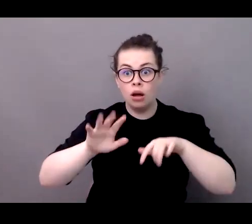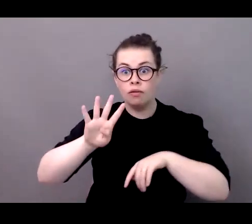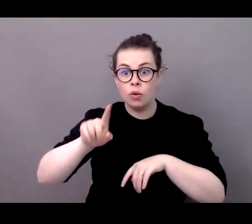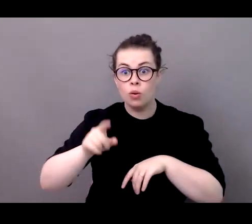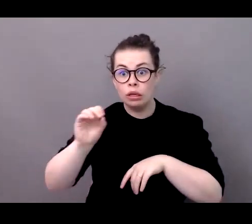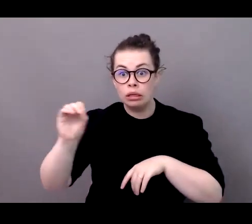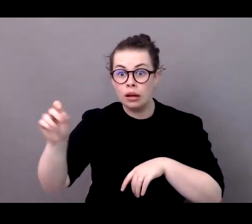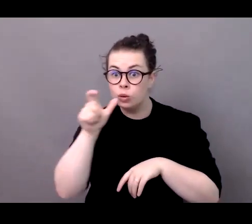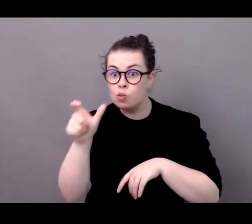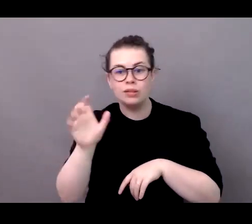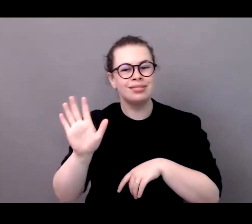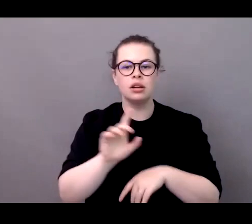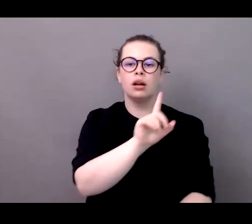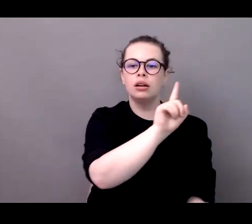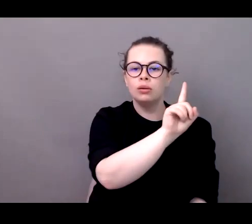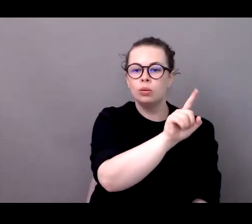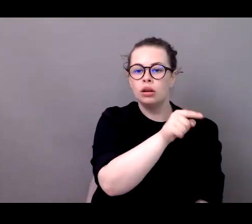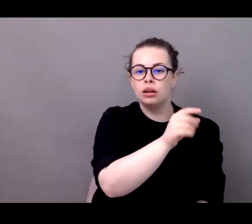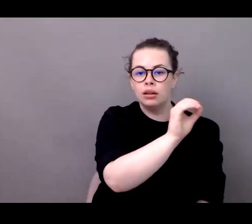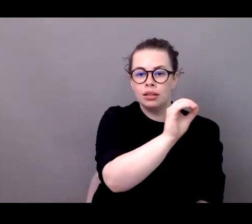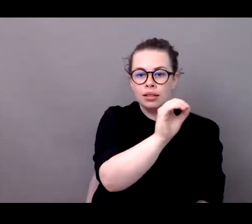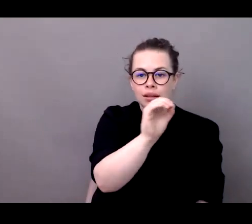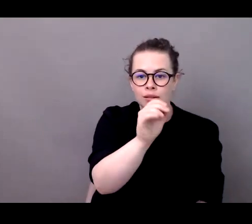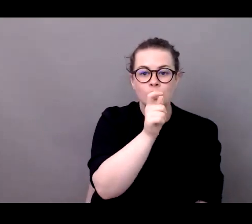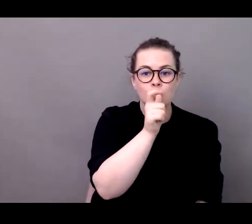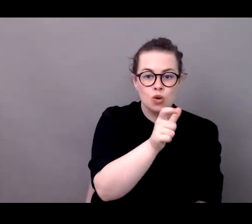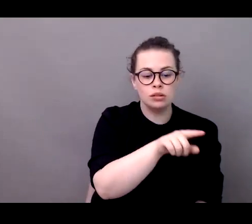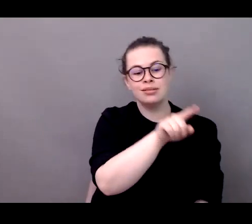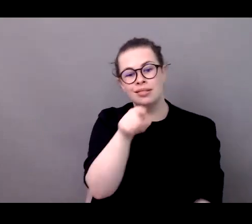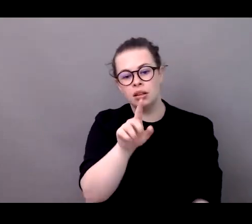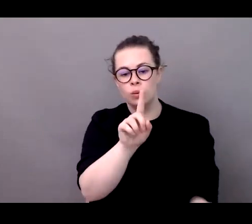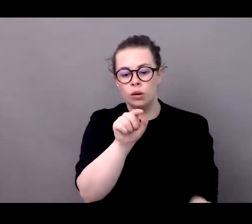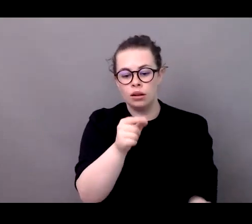in a moment what exactly those sections are, but first let me give you more context and